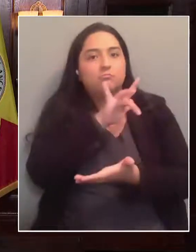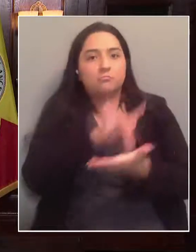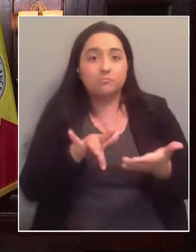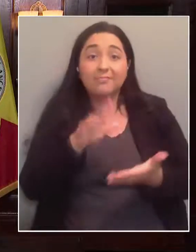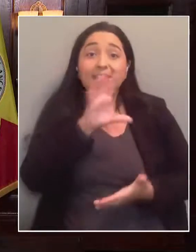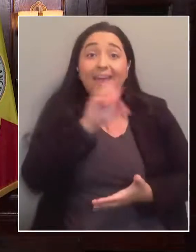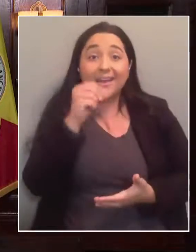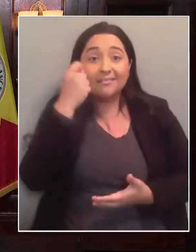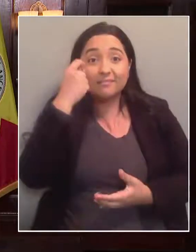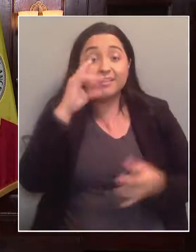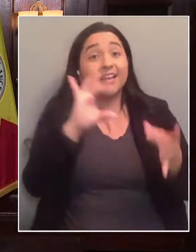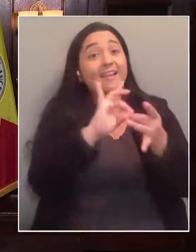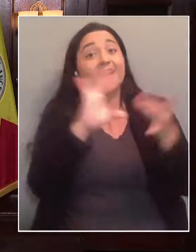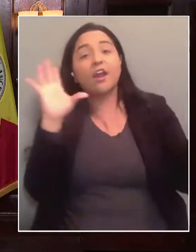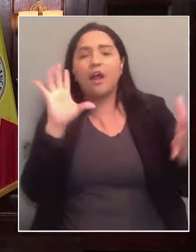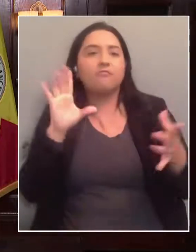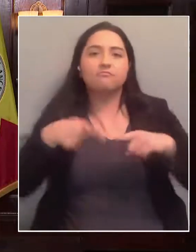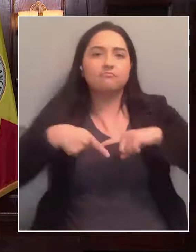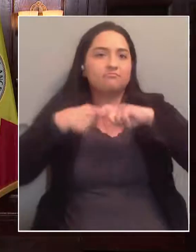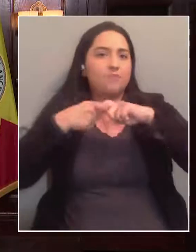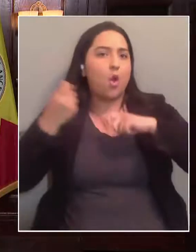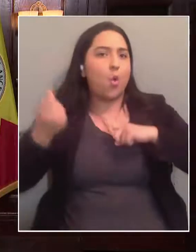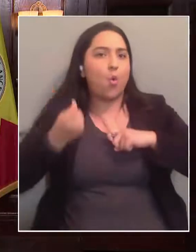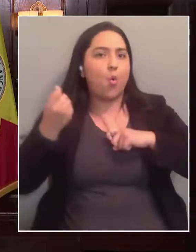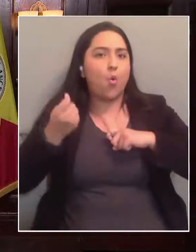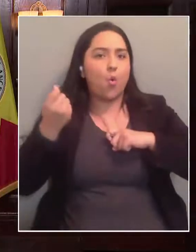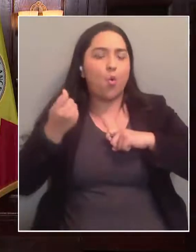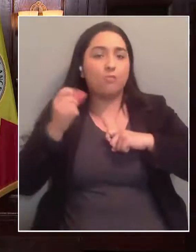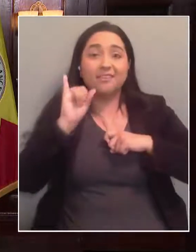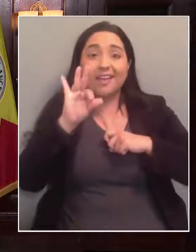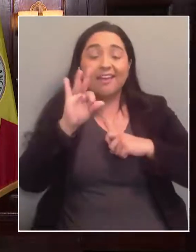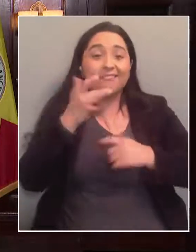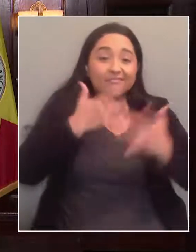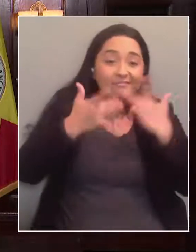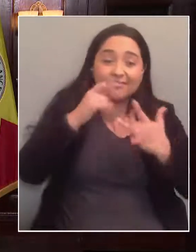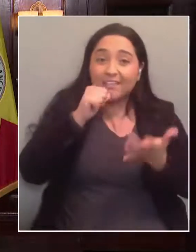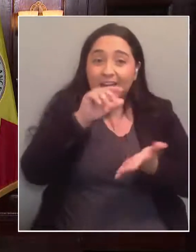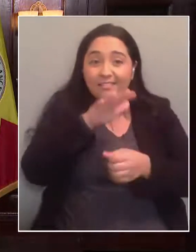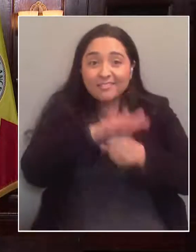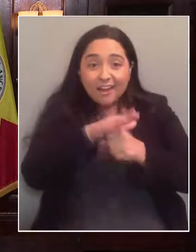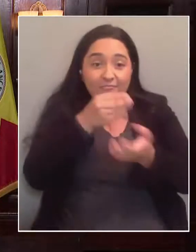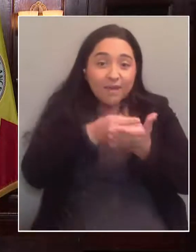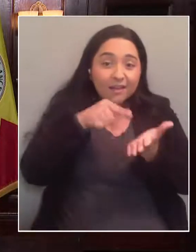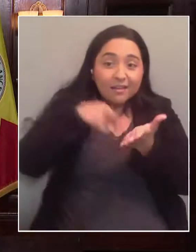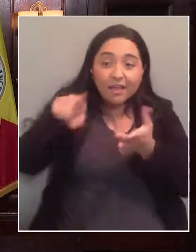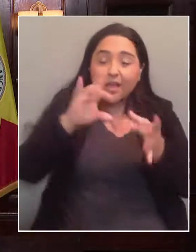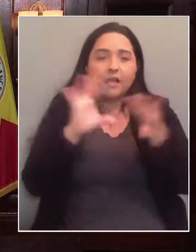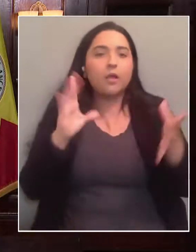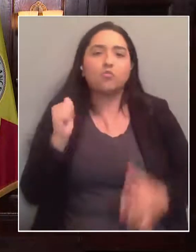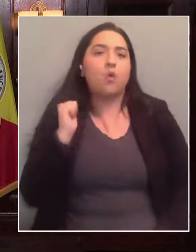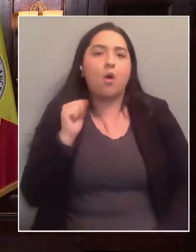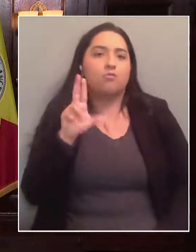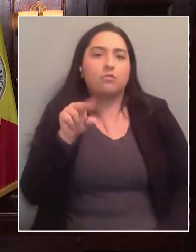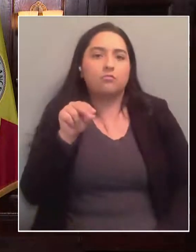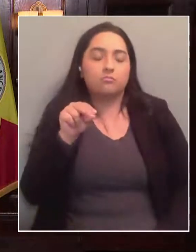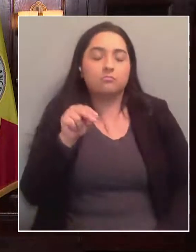SO NOBODY WILL HAVE THEIR POWER, WATER CUT OFF DURING THIS PANDEMIC.